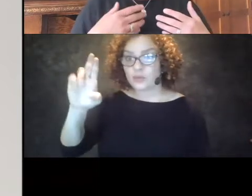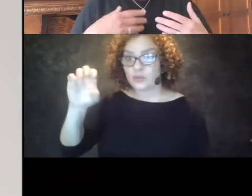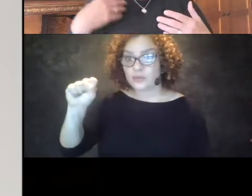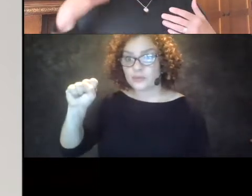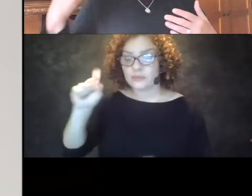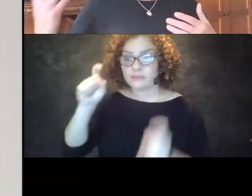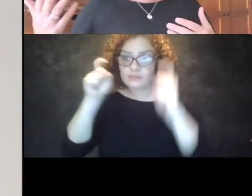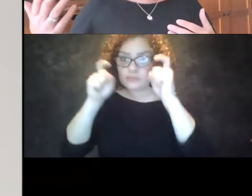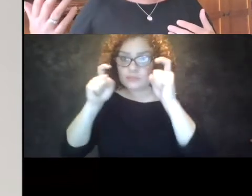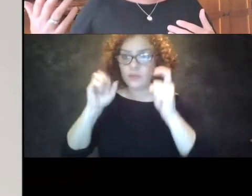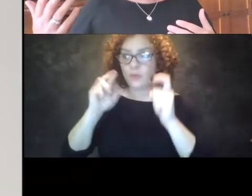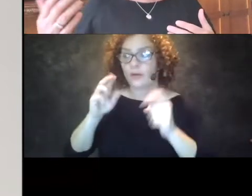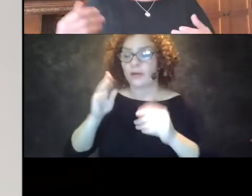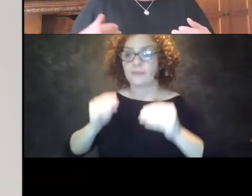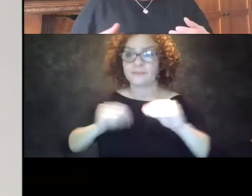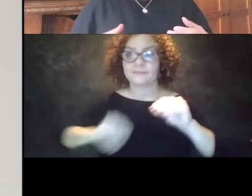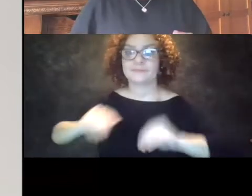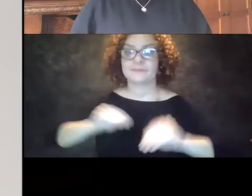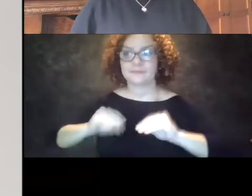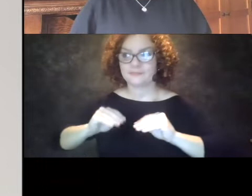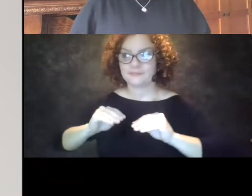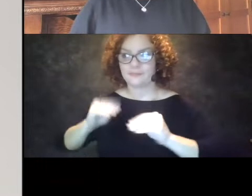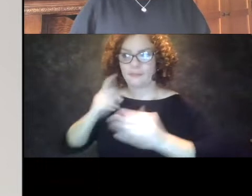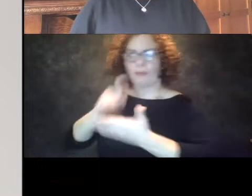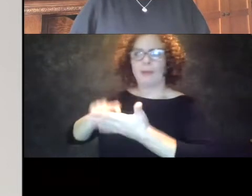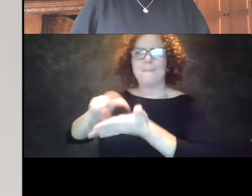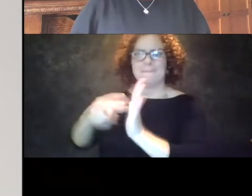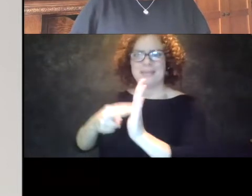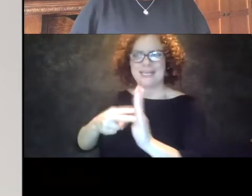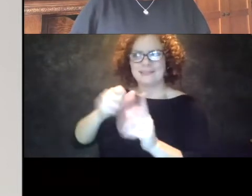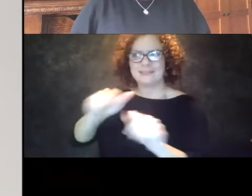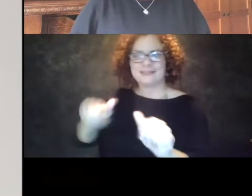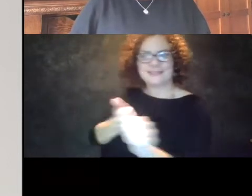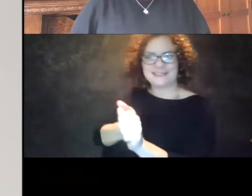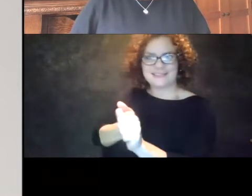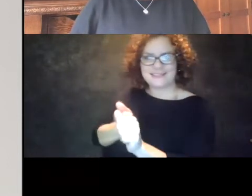or they're not going to hear something or they're not going to understand some of the